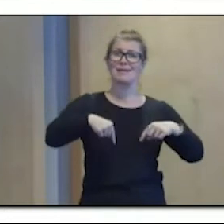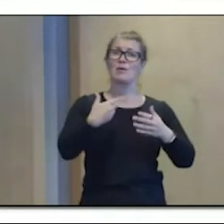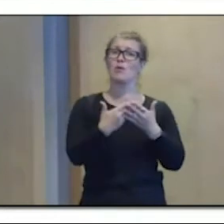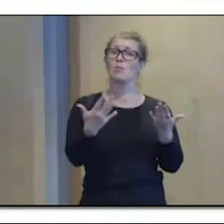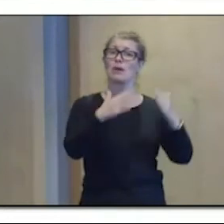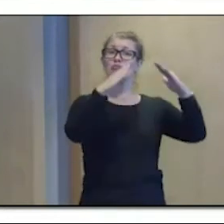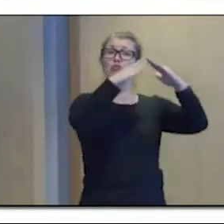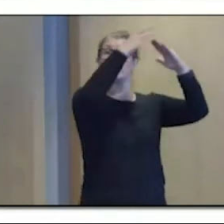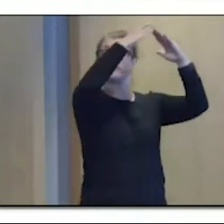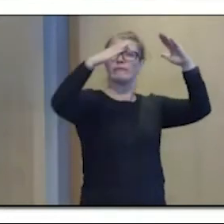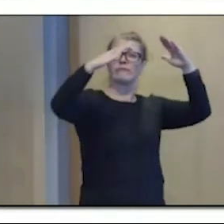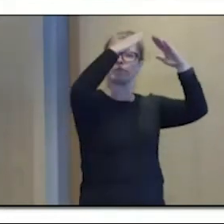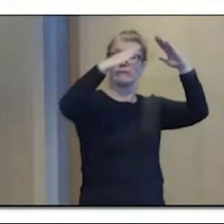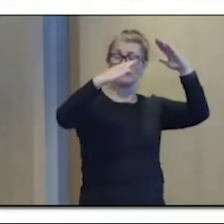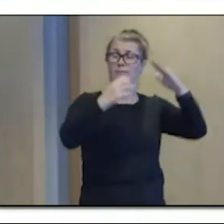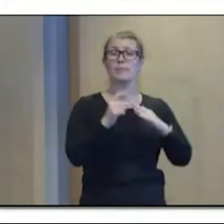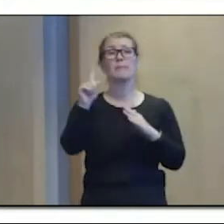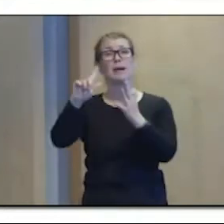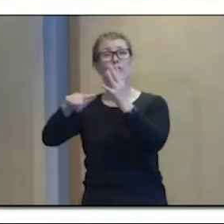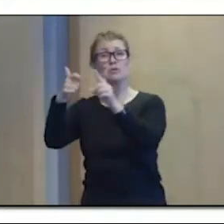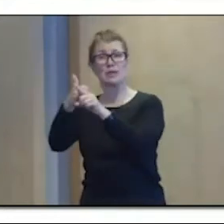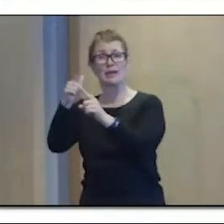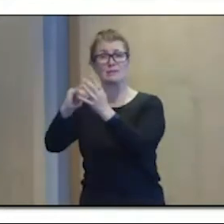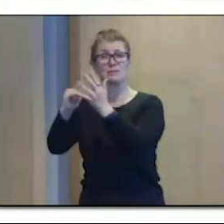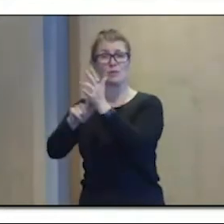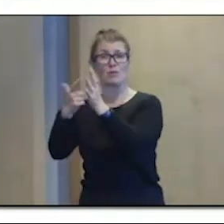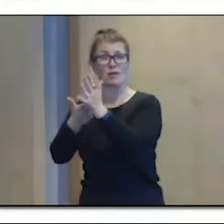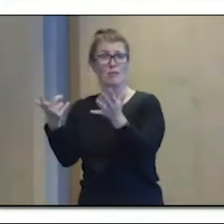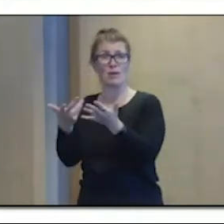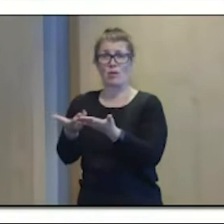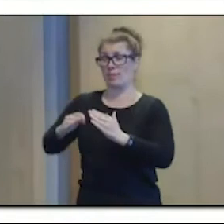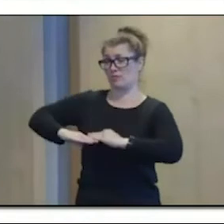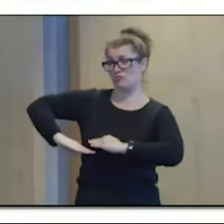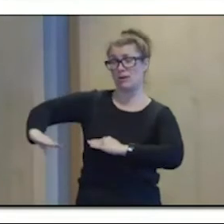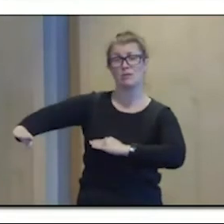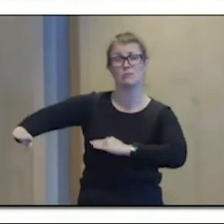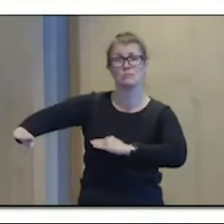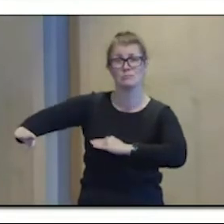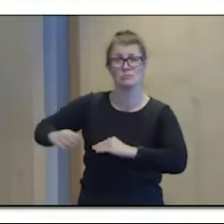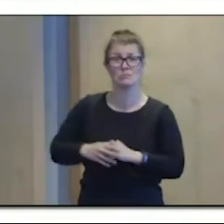but in the UK a lot of solar was ground mount and there were huge discussions about whether